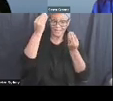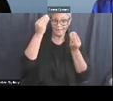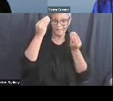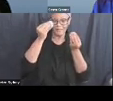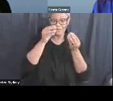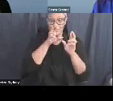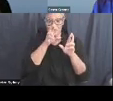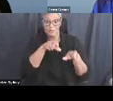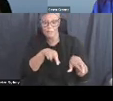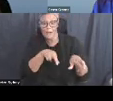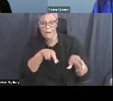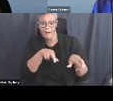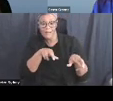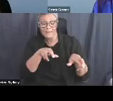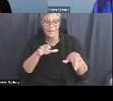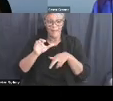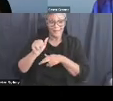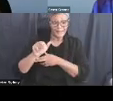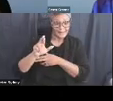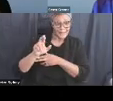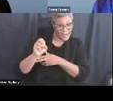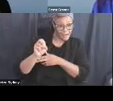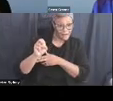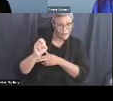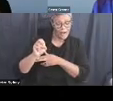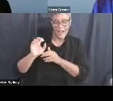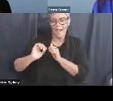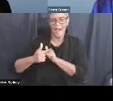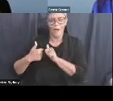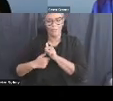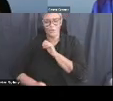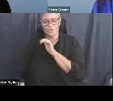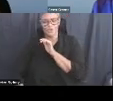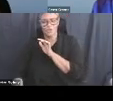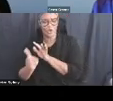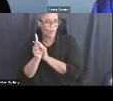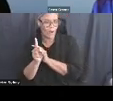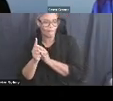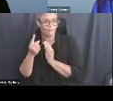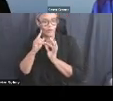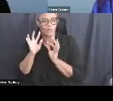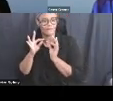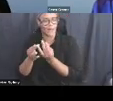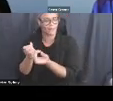how we show up for students and families. Because every new awareness or even affirmation of what we